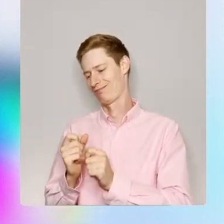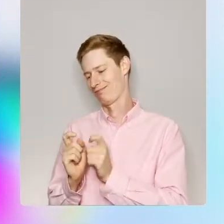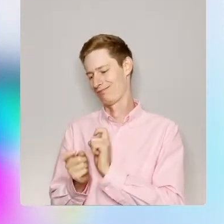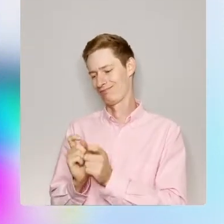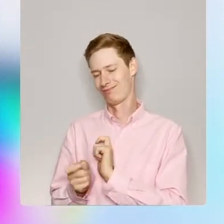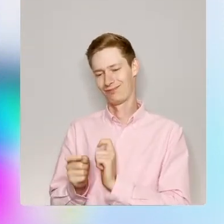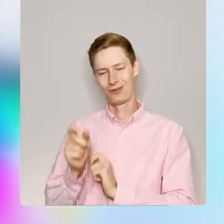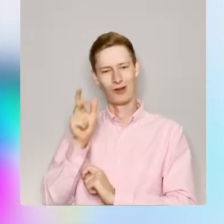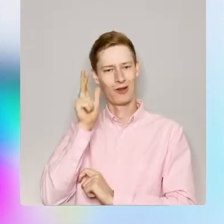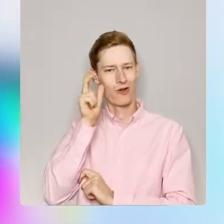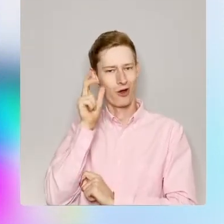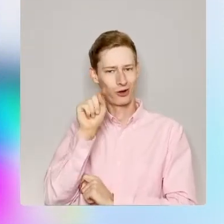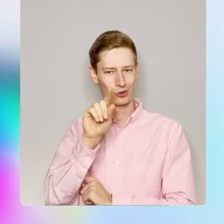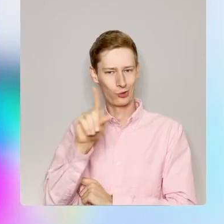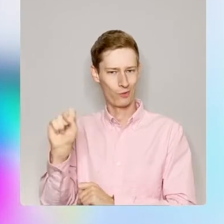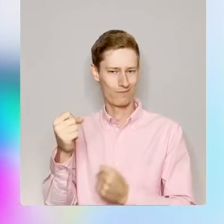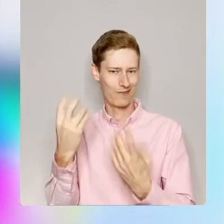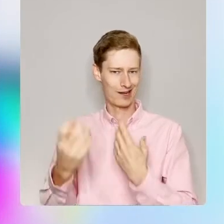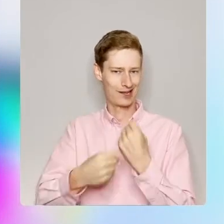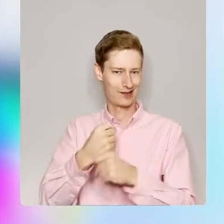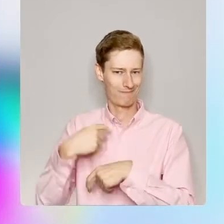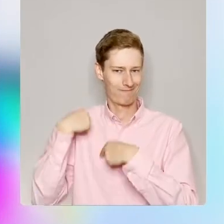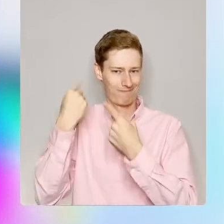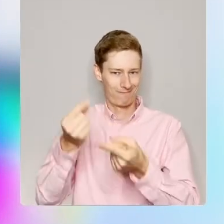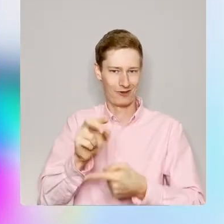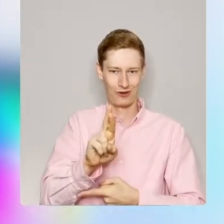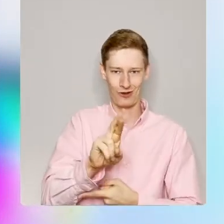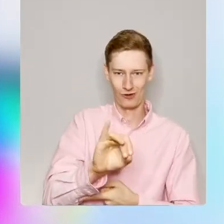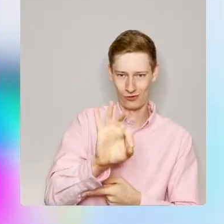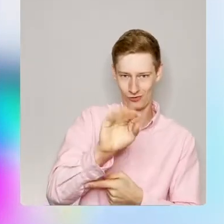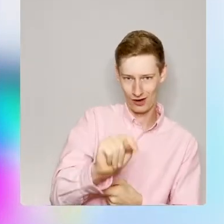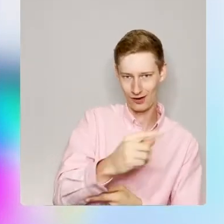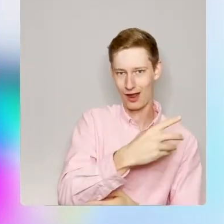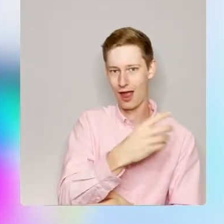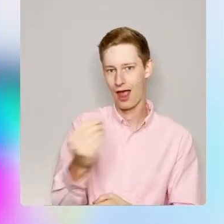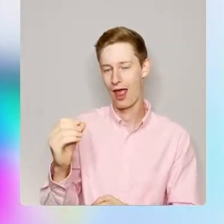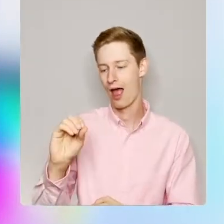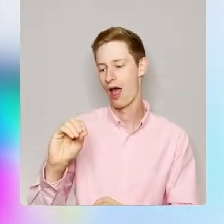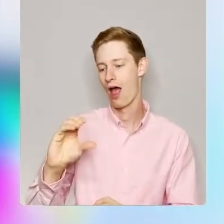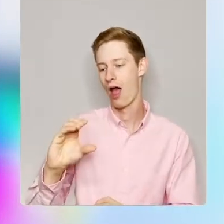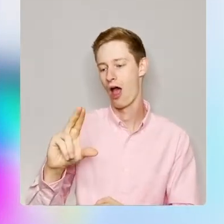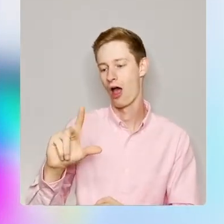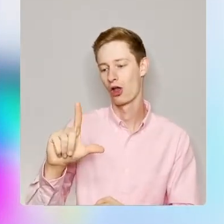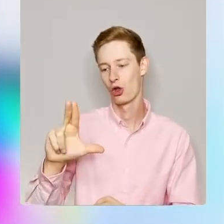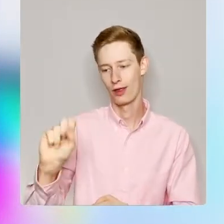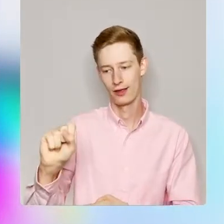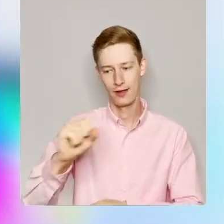for many years on the Rift and Quest platforms. And now, we plan to offer these same tools here